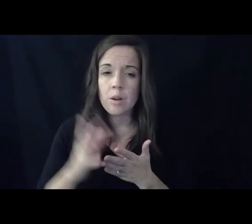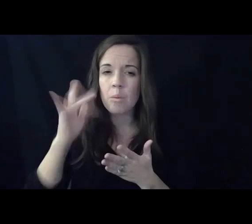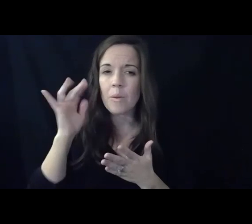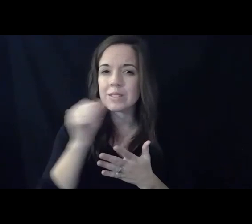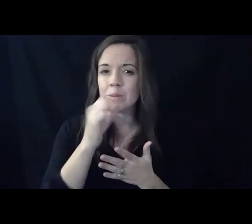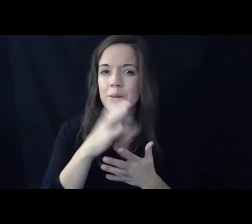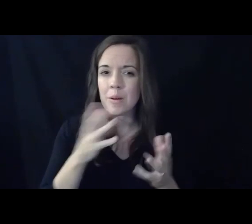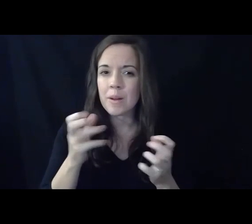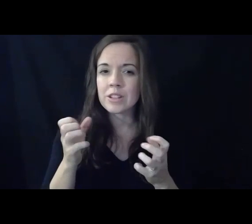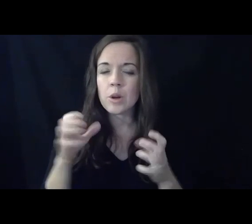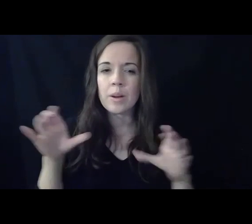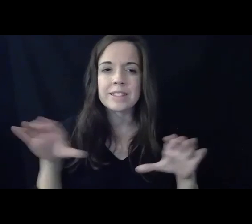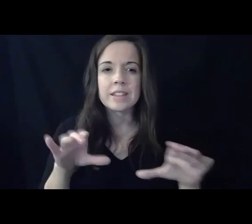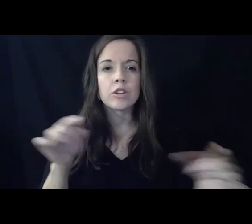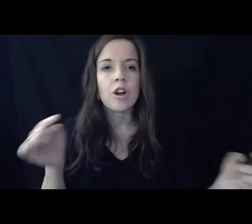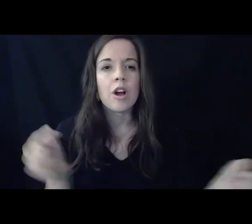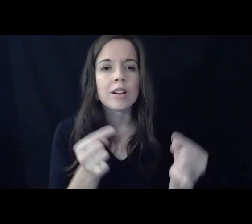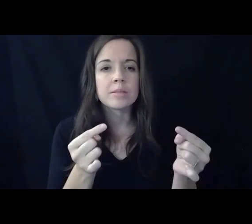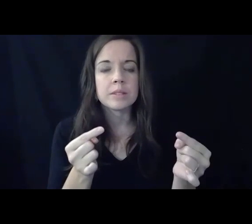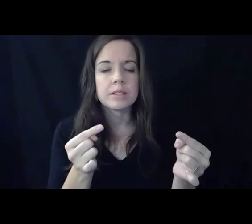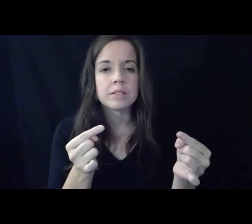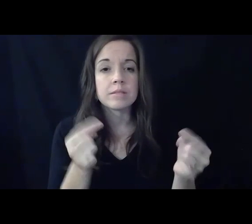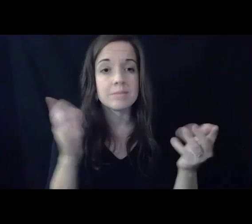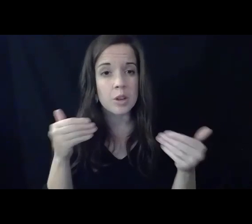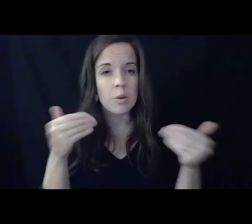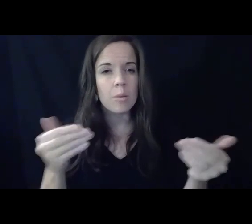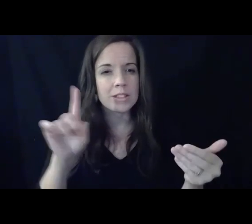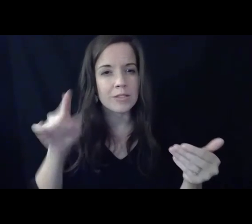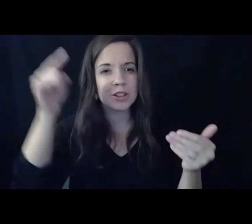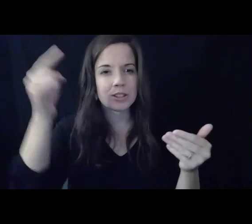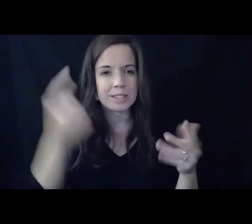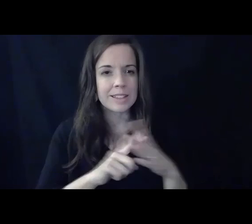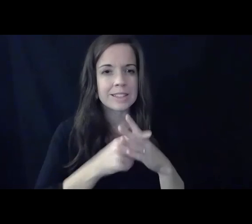her harm. And so it was first conceived: a woman suffering